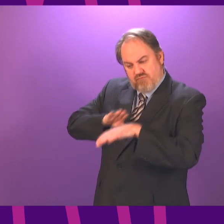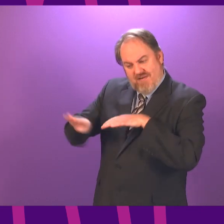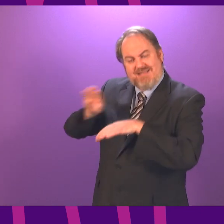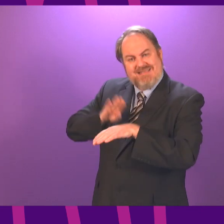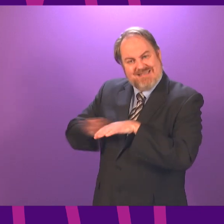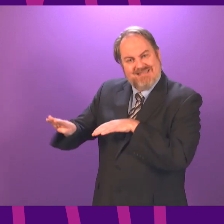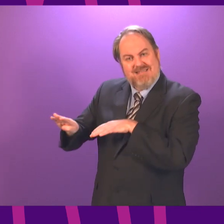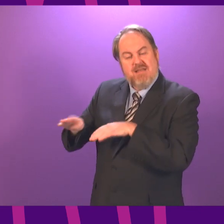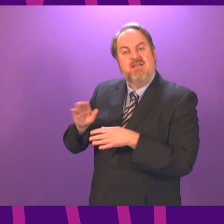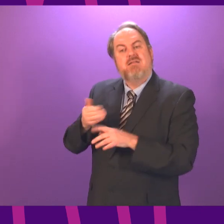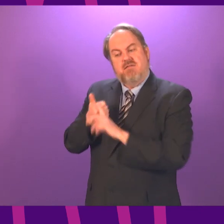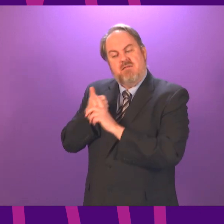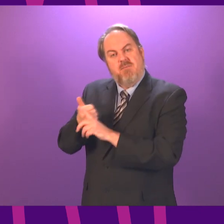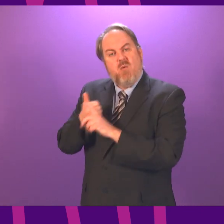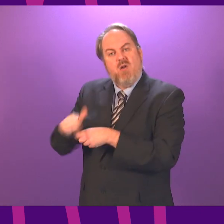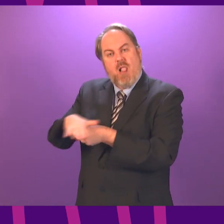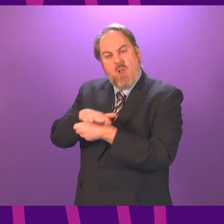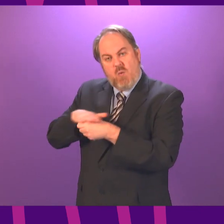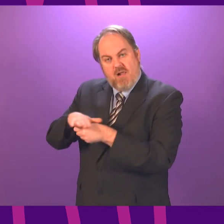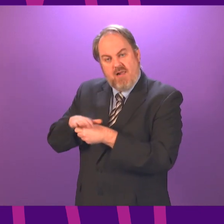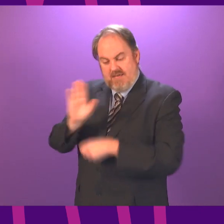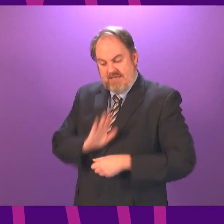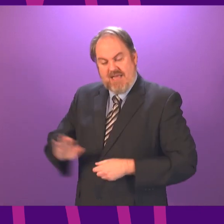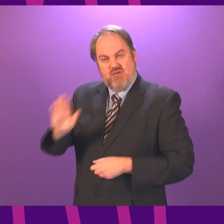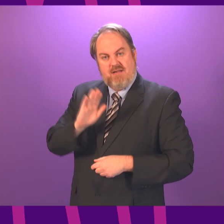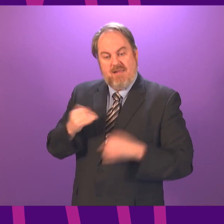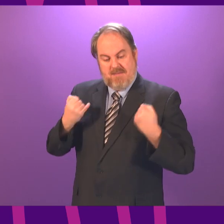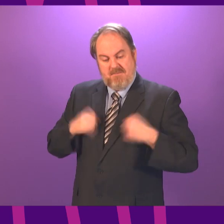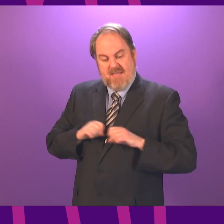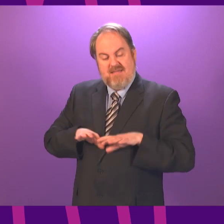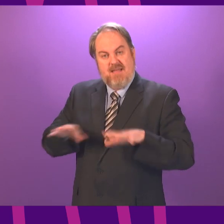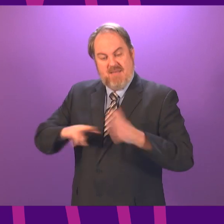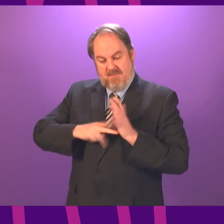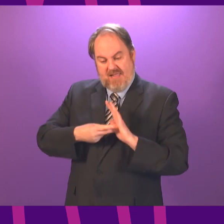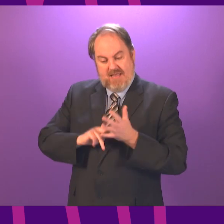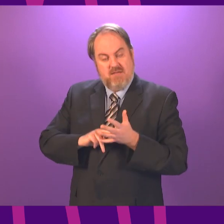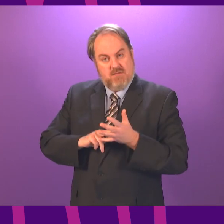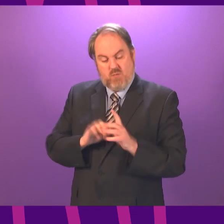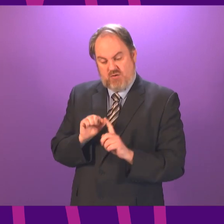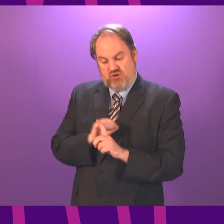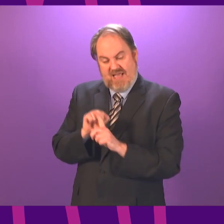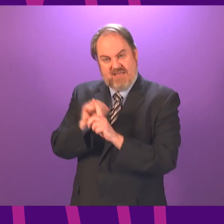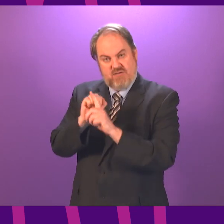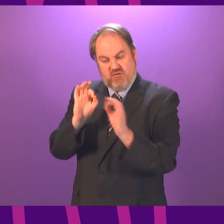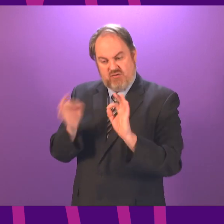and local pandemic guidance and plans were updated to take account of the lessons from those exercises.